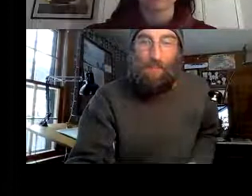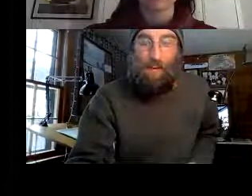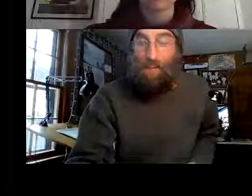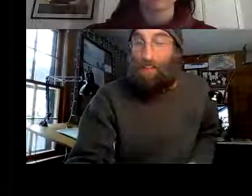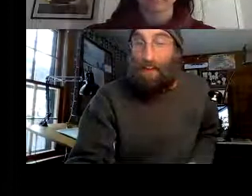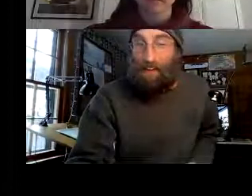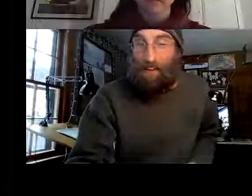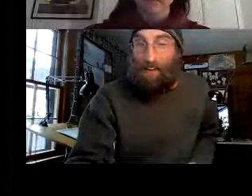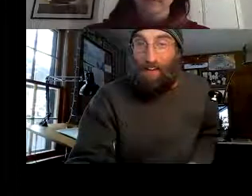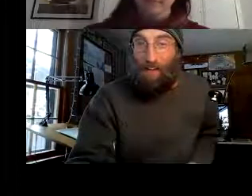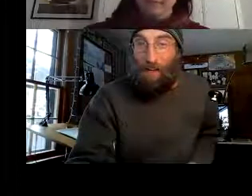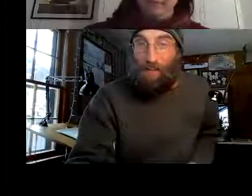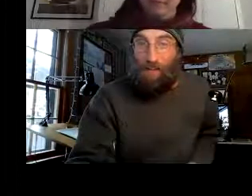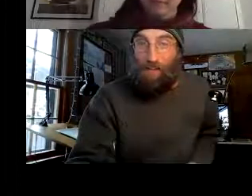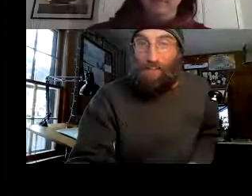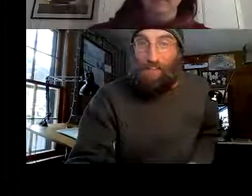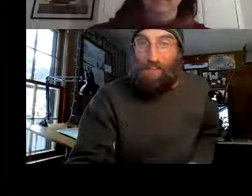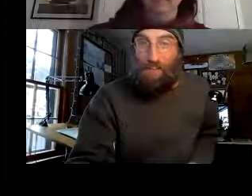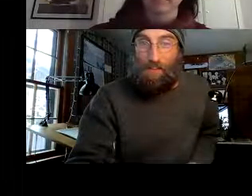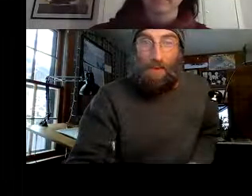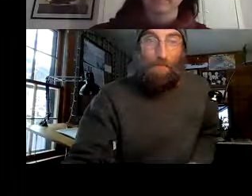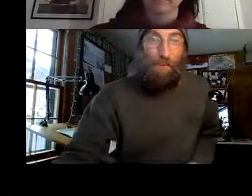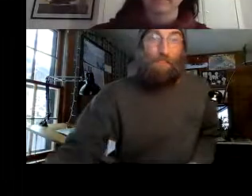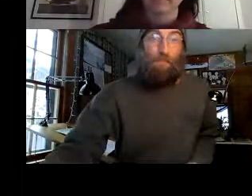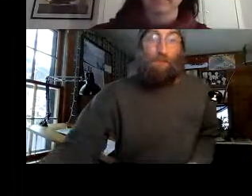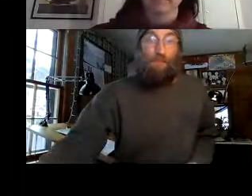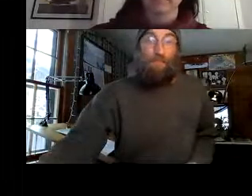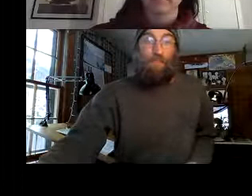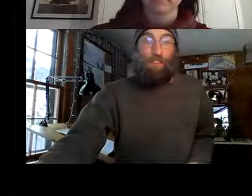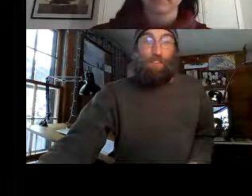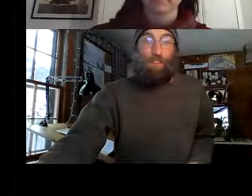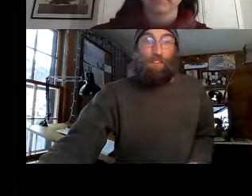That's an invitation again, to us cartoonists, to explore those stories,